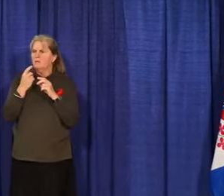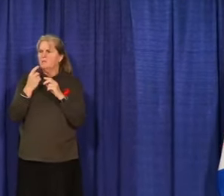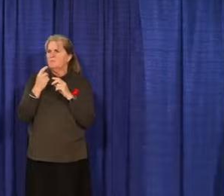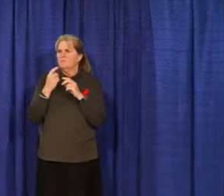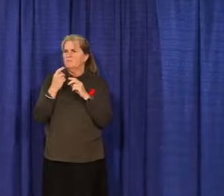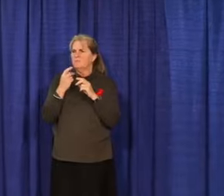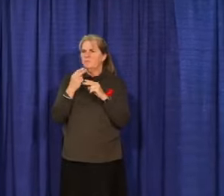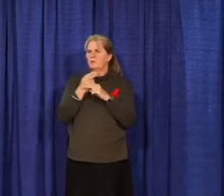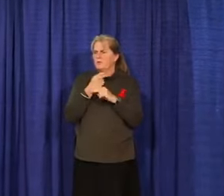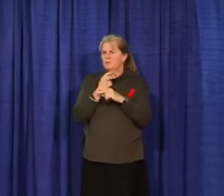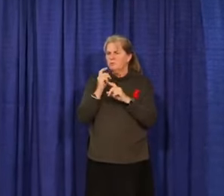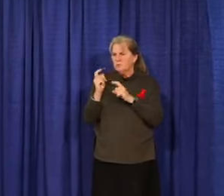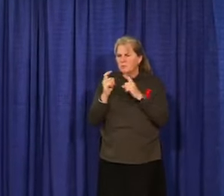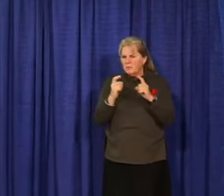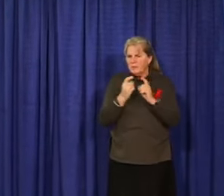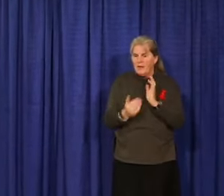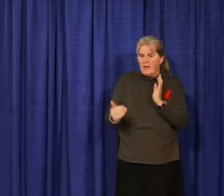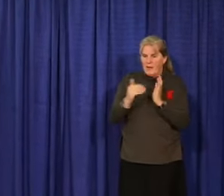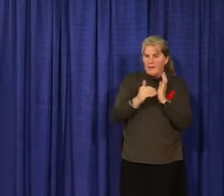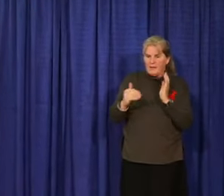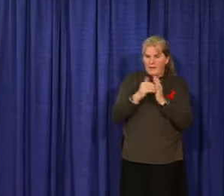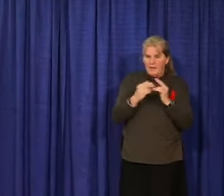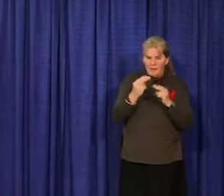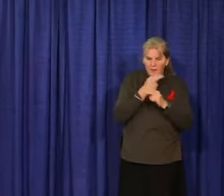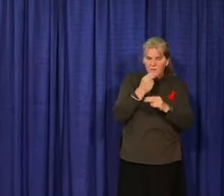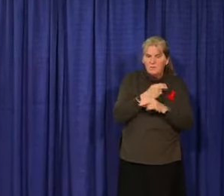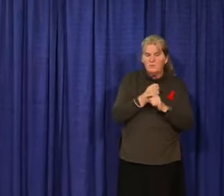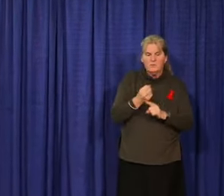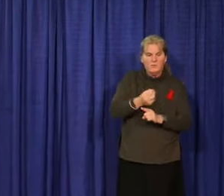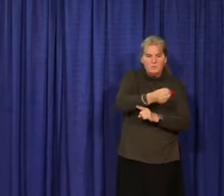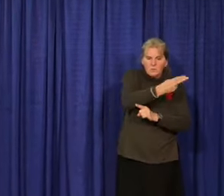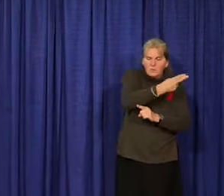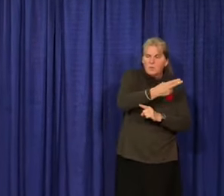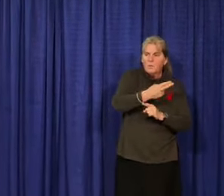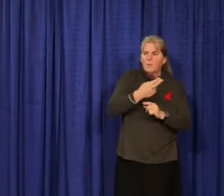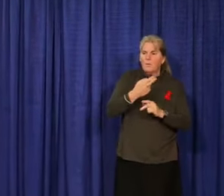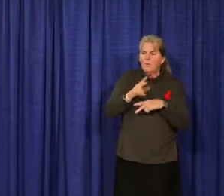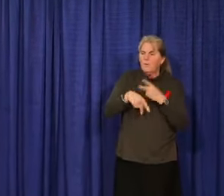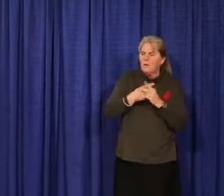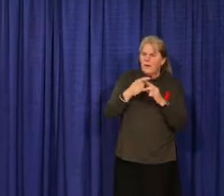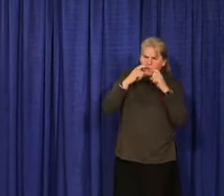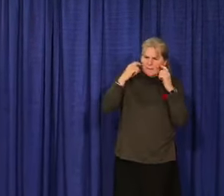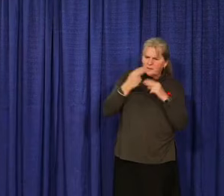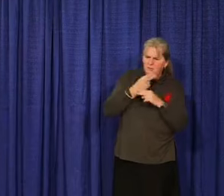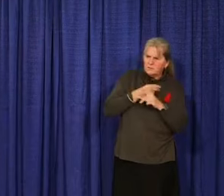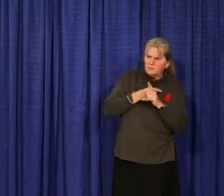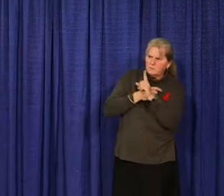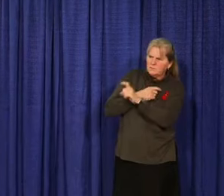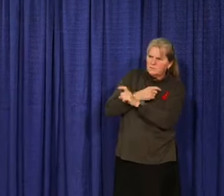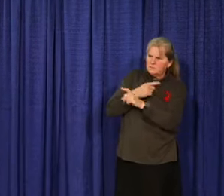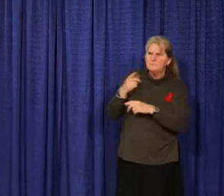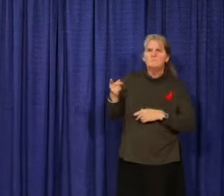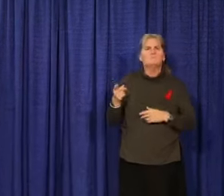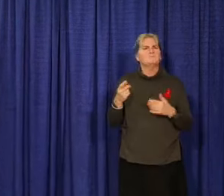distributed? Are we talking disposable or reusable? Thanks for the question,